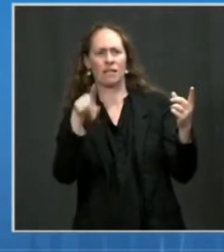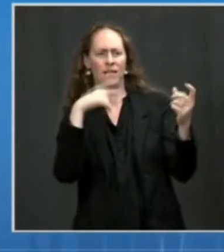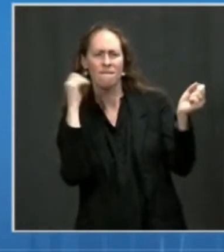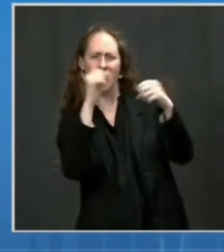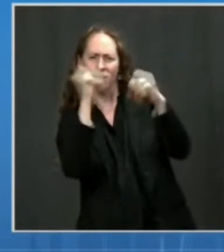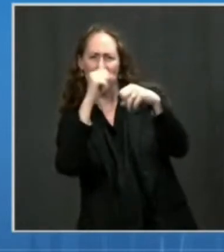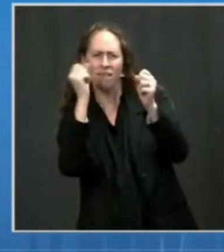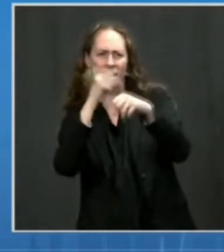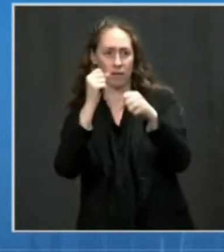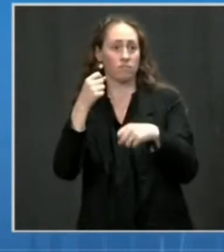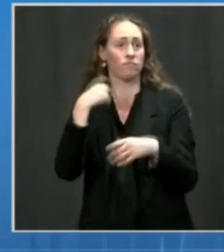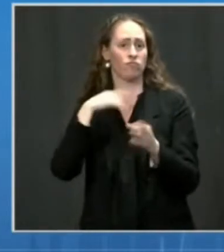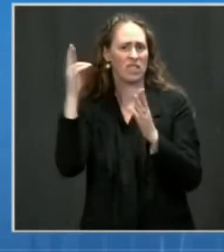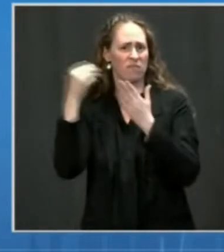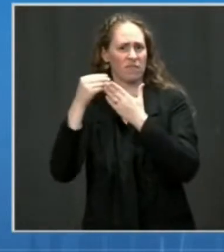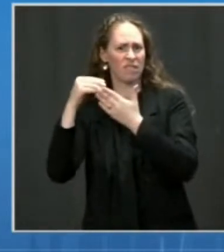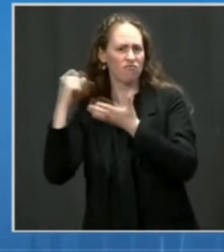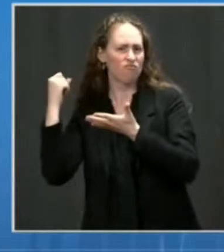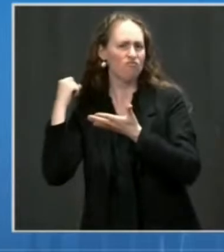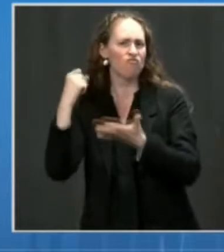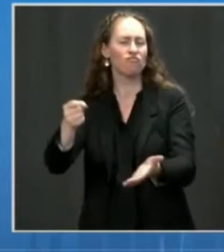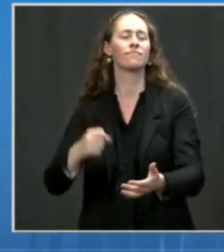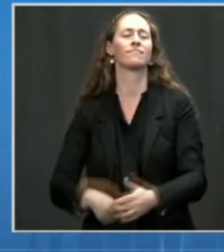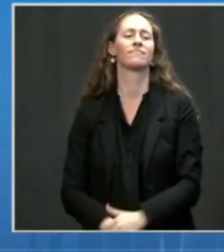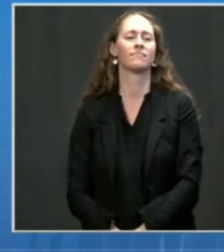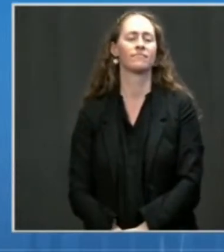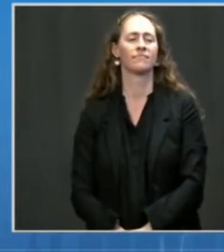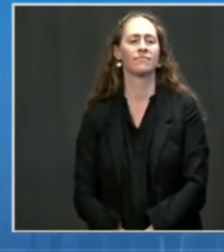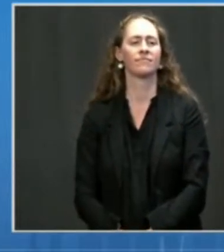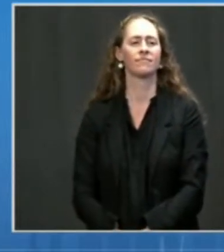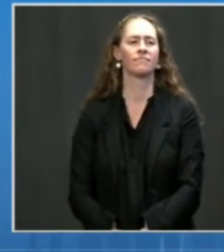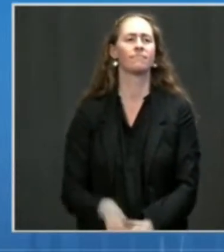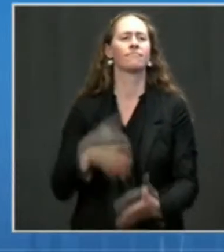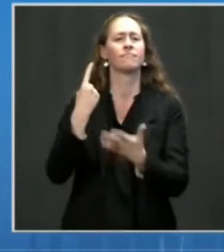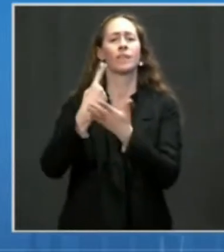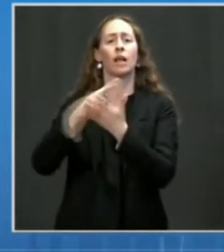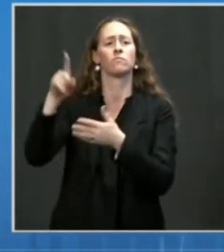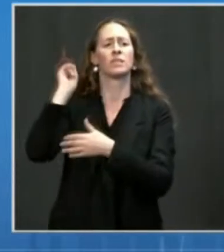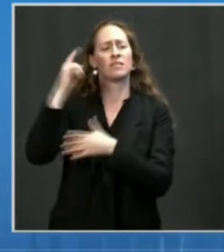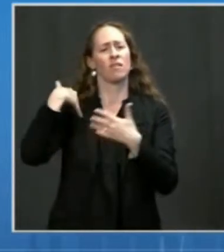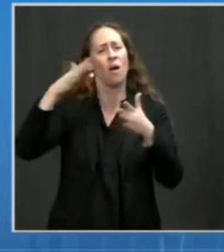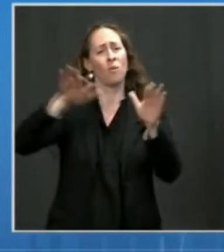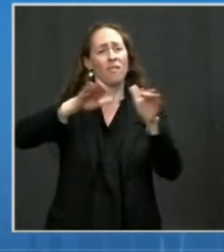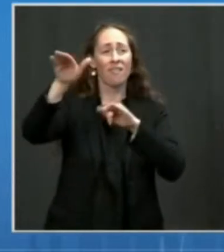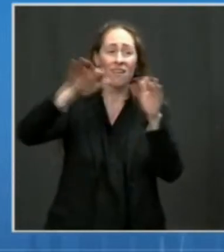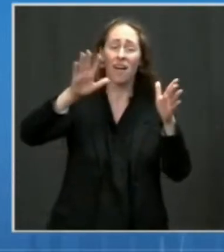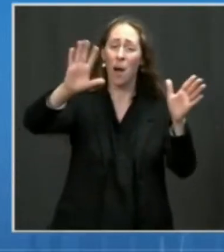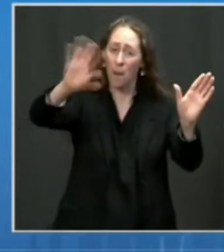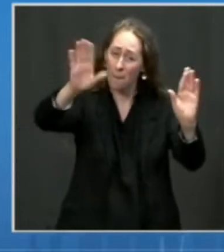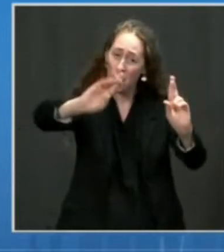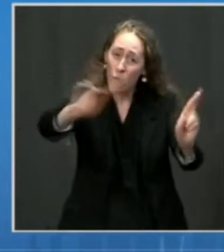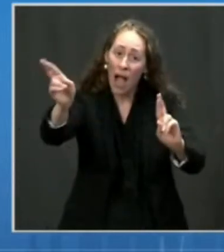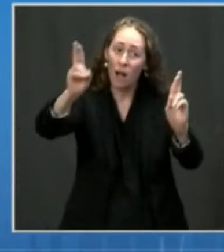SUPPORT THEIR EFFORTS TO COMBAT